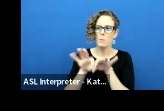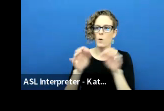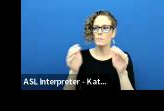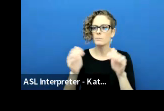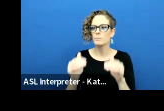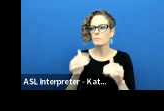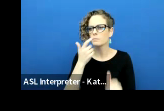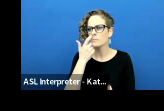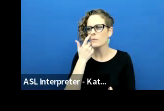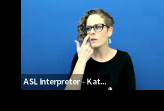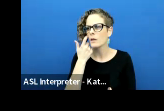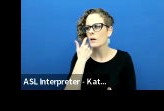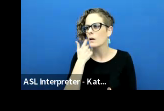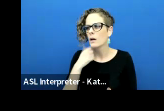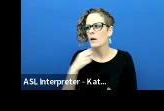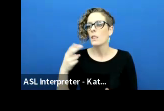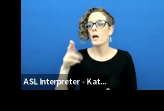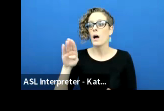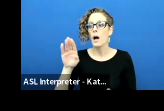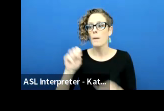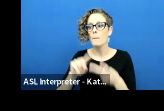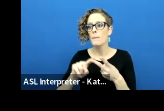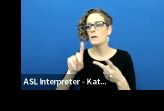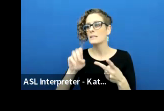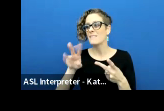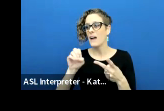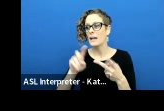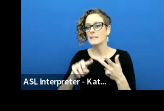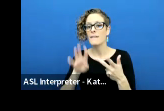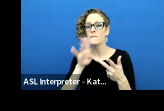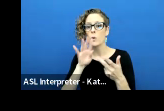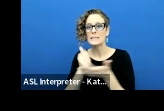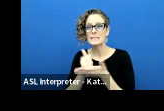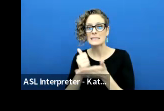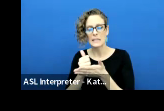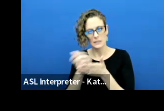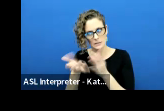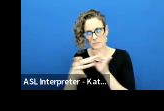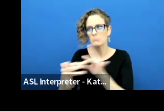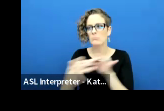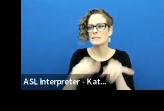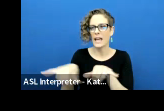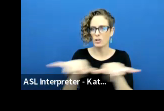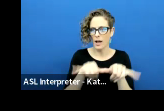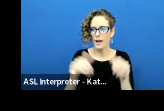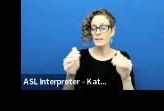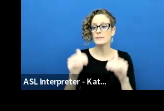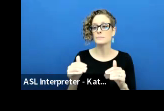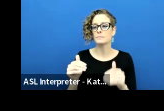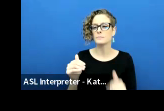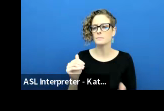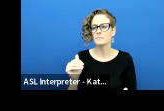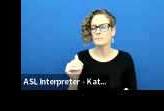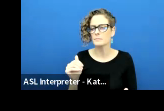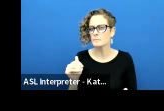The Voice assistance get those things the basic devices and then okay we um start setting up the